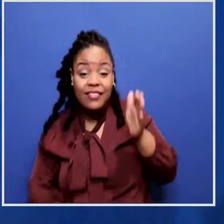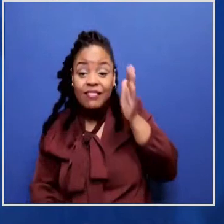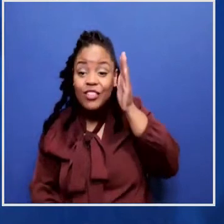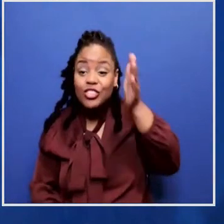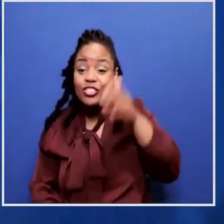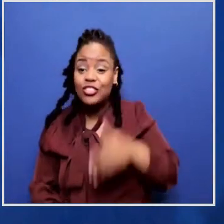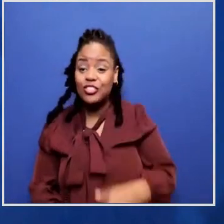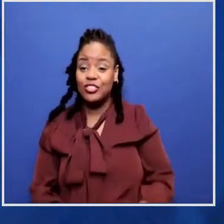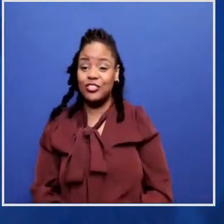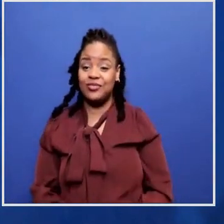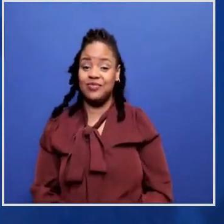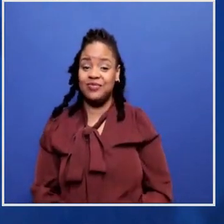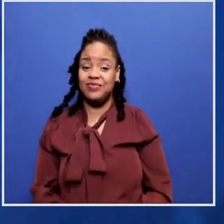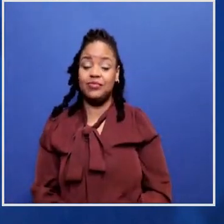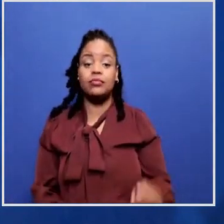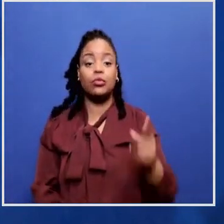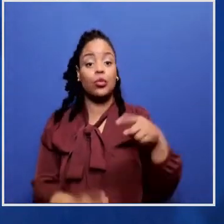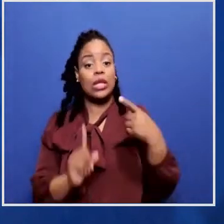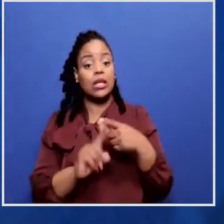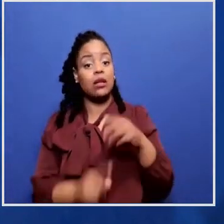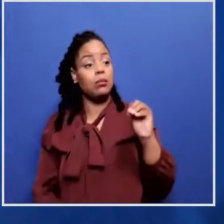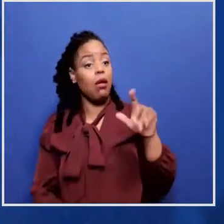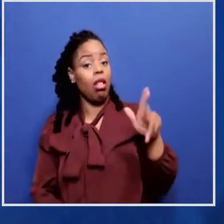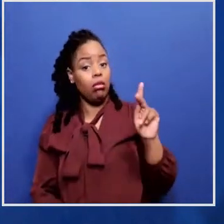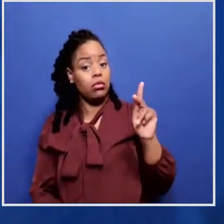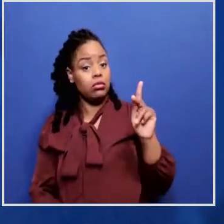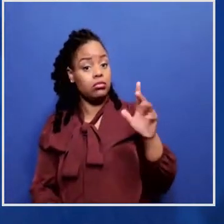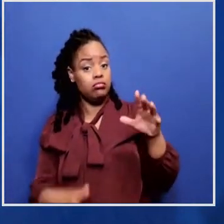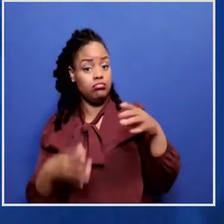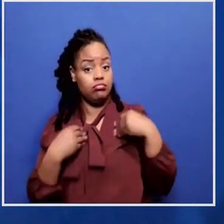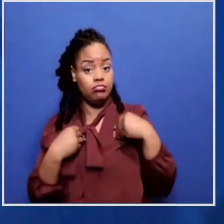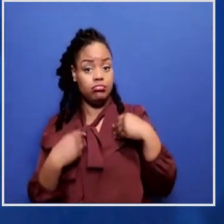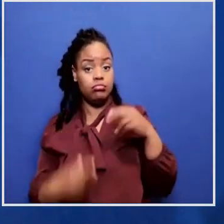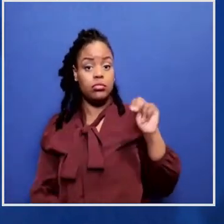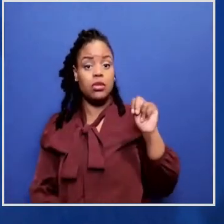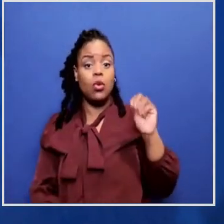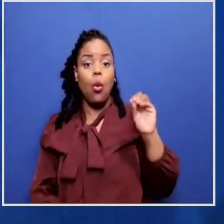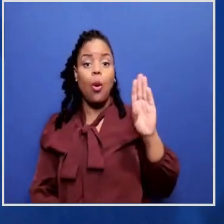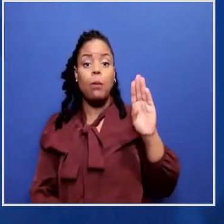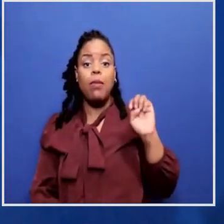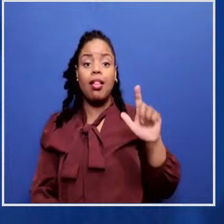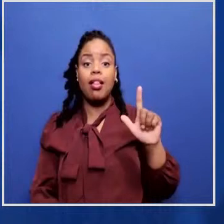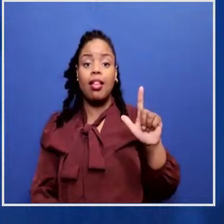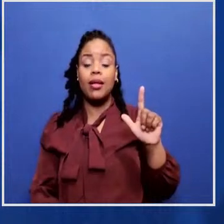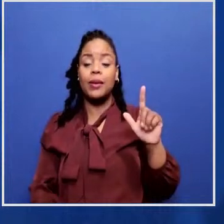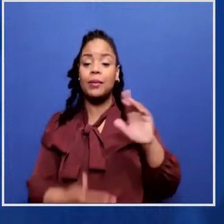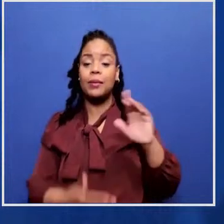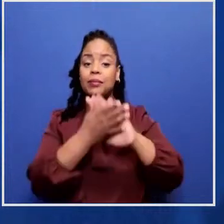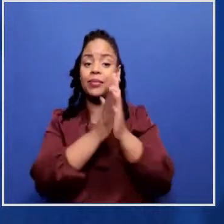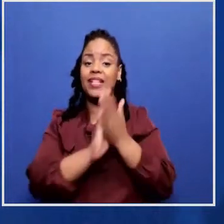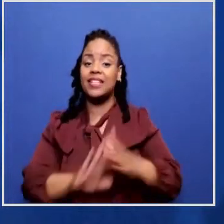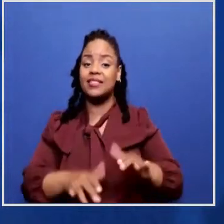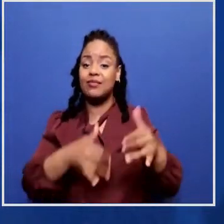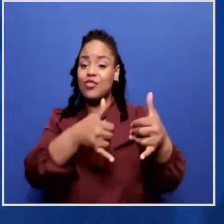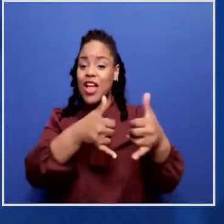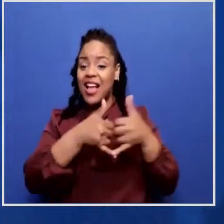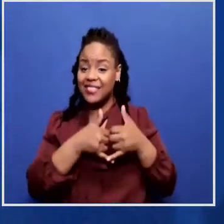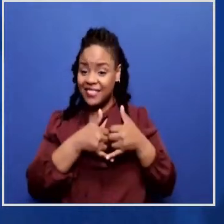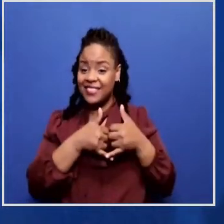DO THAT AS MUCH AS WE CAN. WHEN DR. KING ACCEPTED THE NOBEL PEACE PRIZE, HE